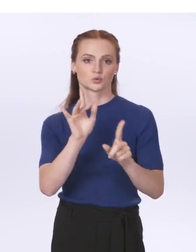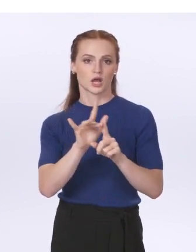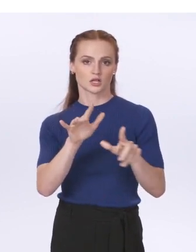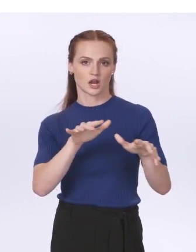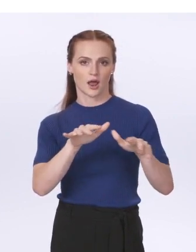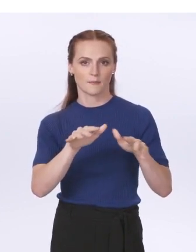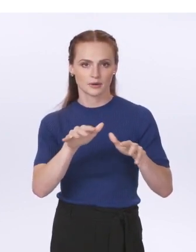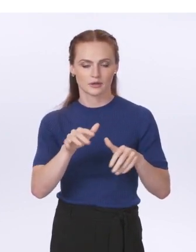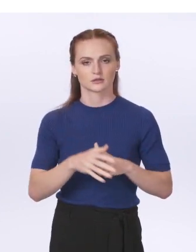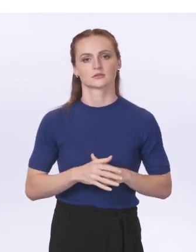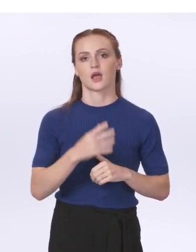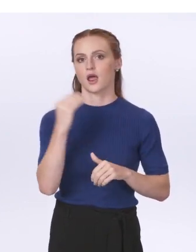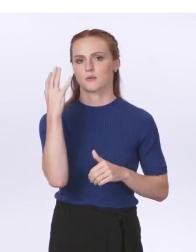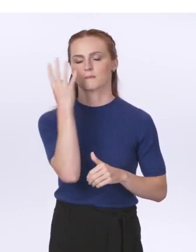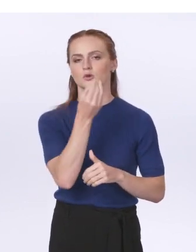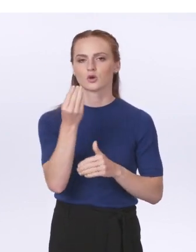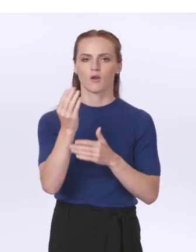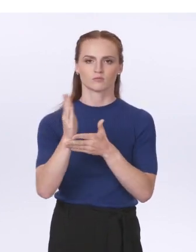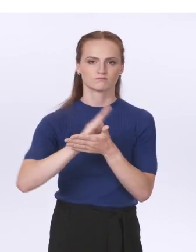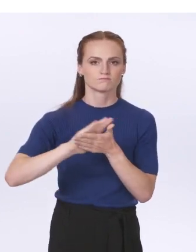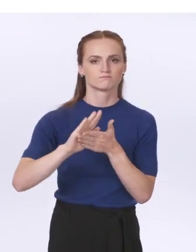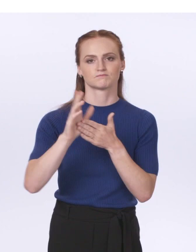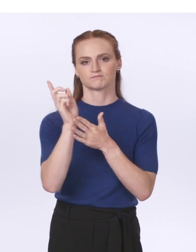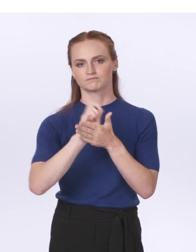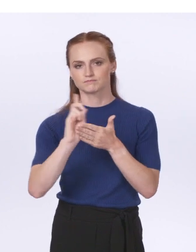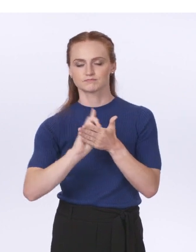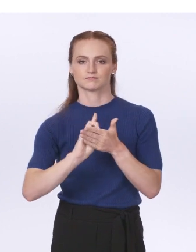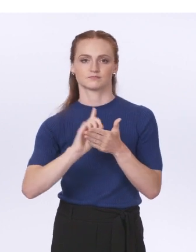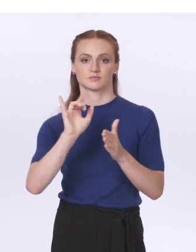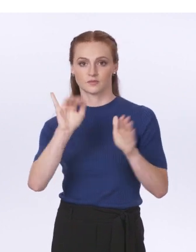and a beautiful, sleek design that’s focused on comfort.